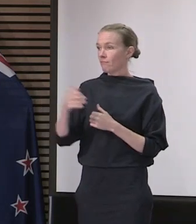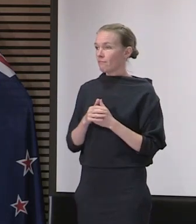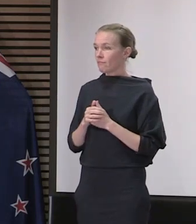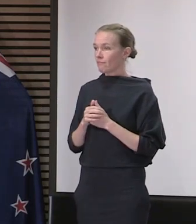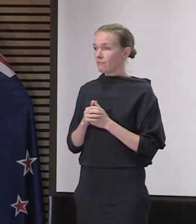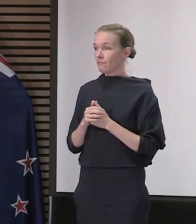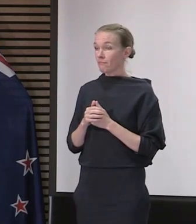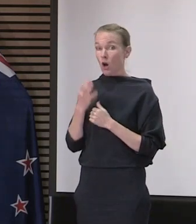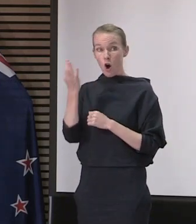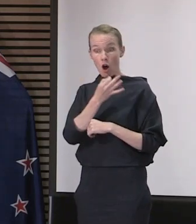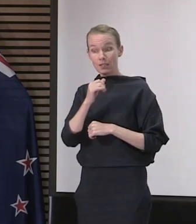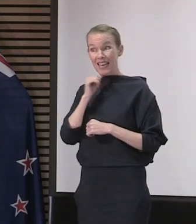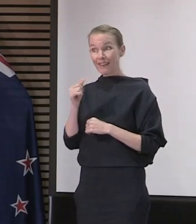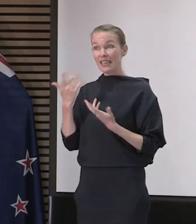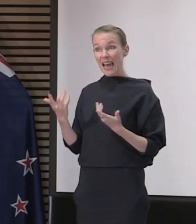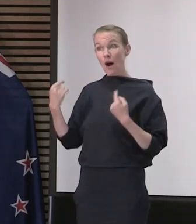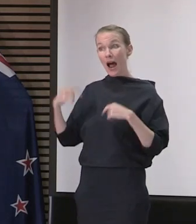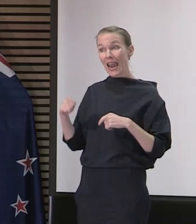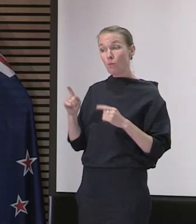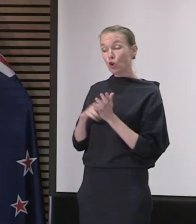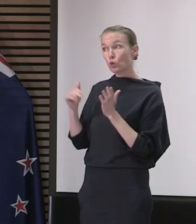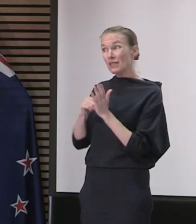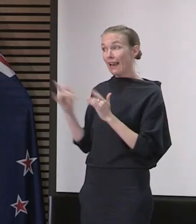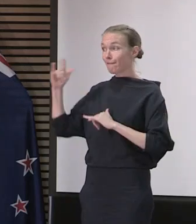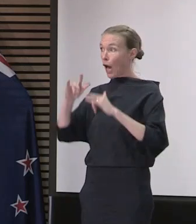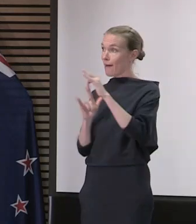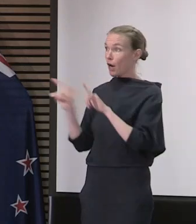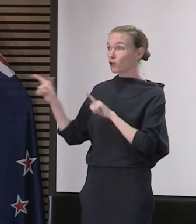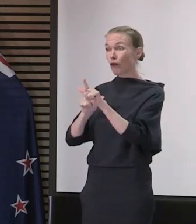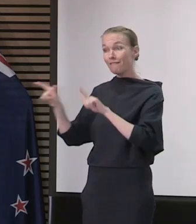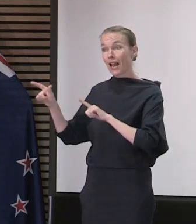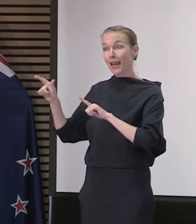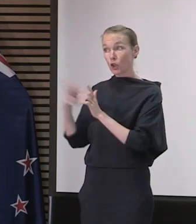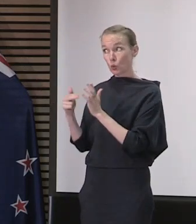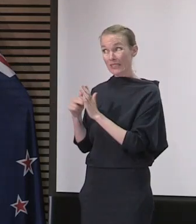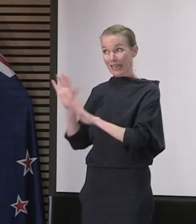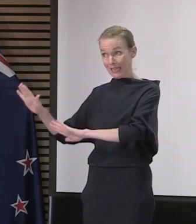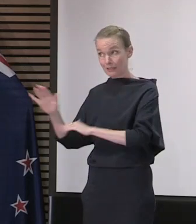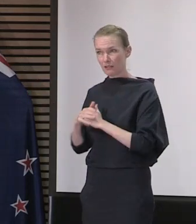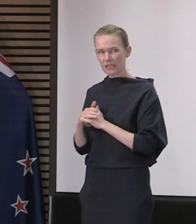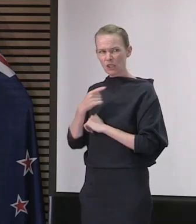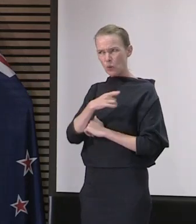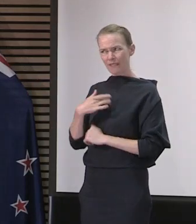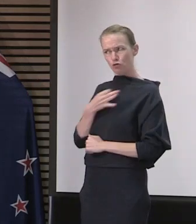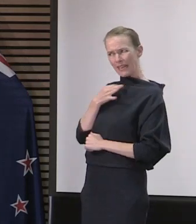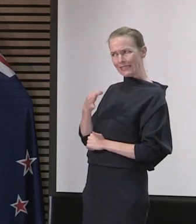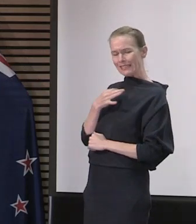If we were to open domestic travel to all New Zealanders,